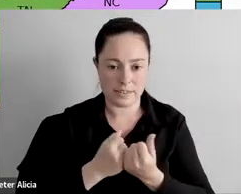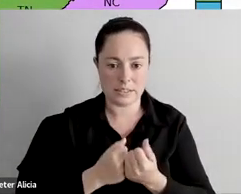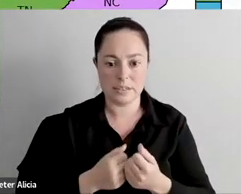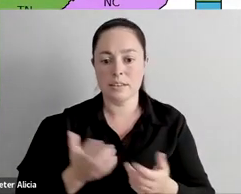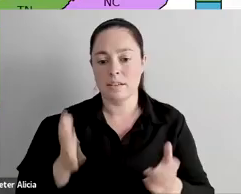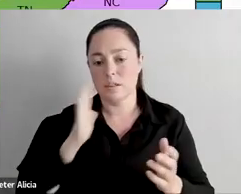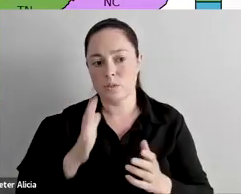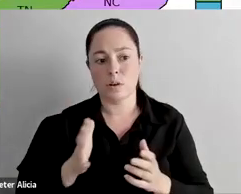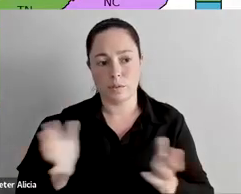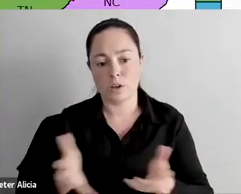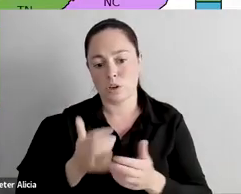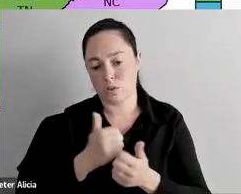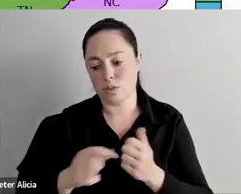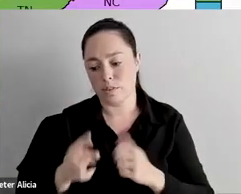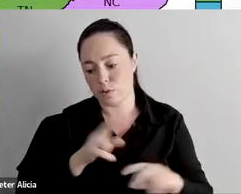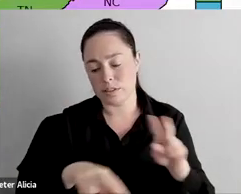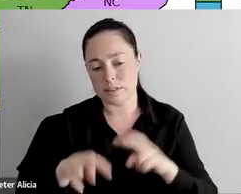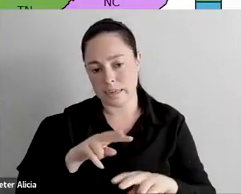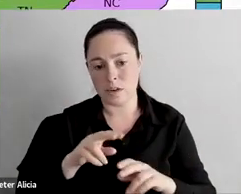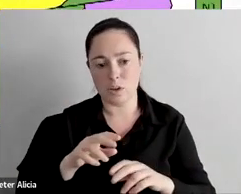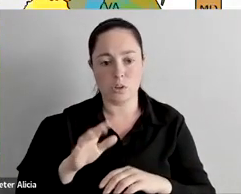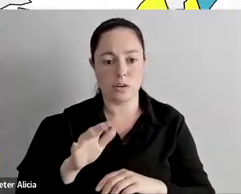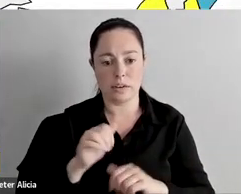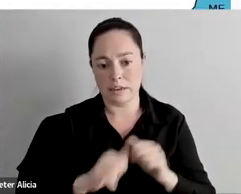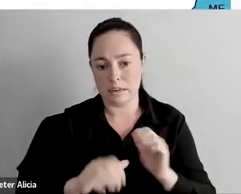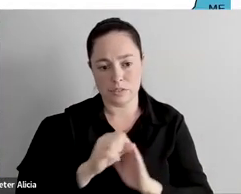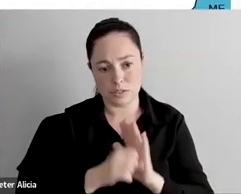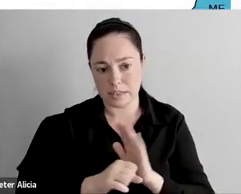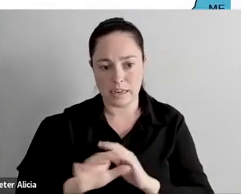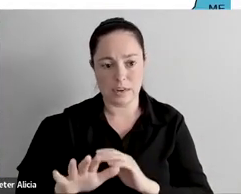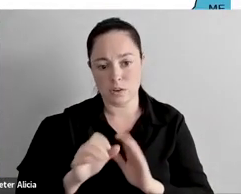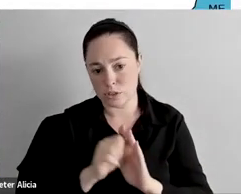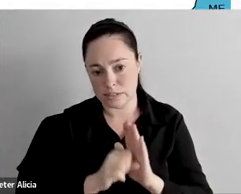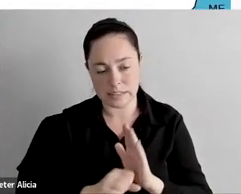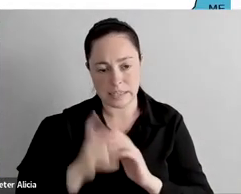have a look and see how your state is doing. And then I'm